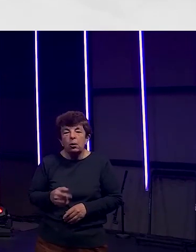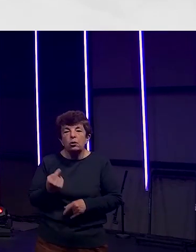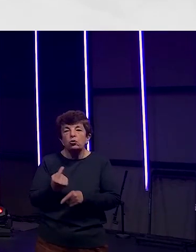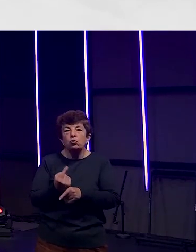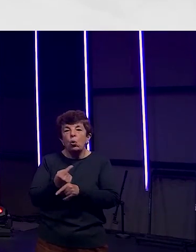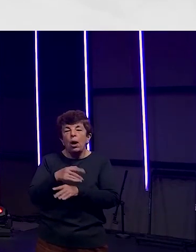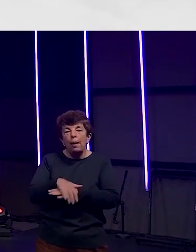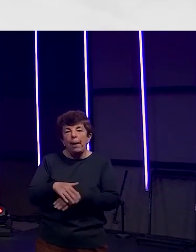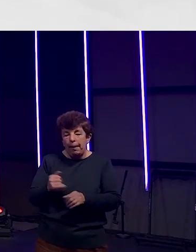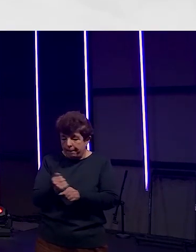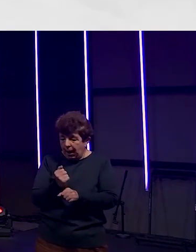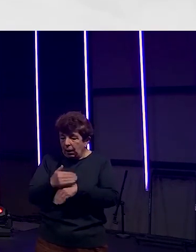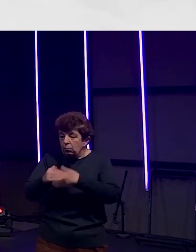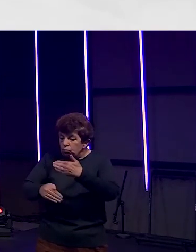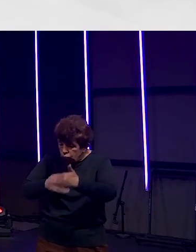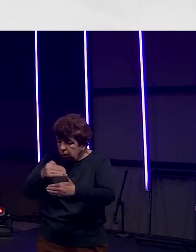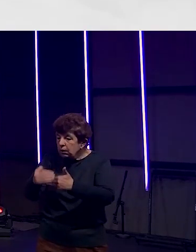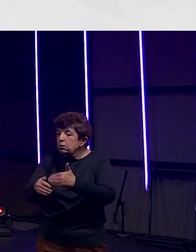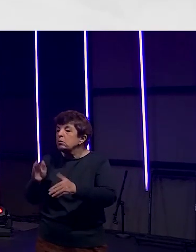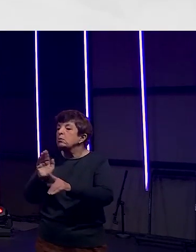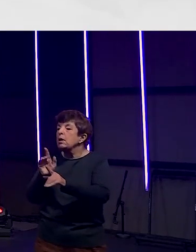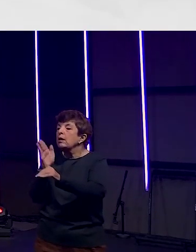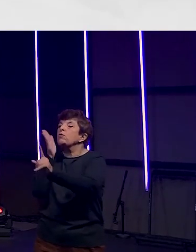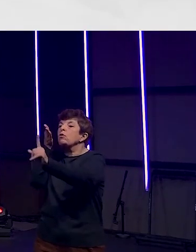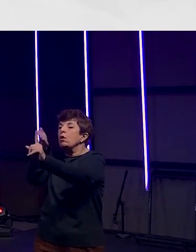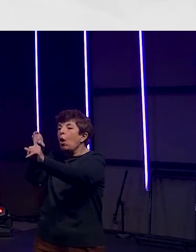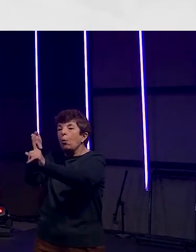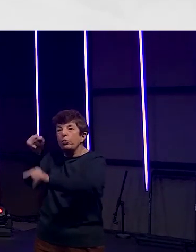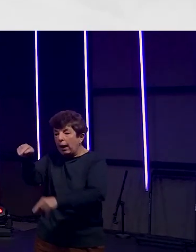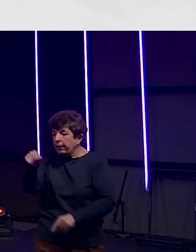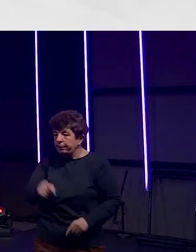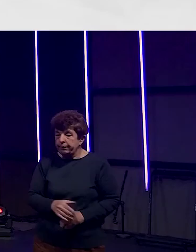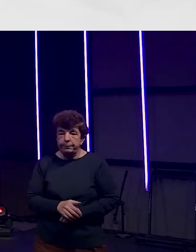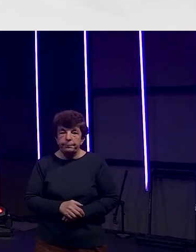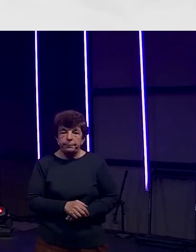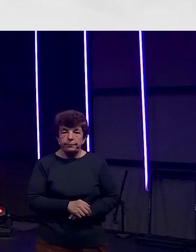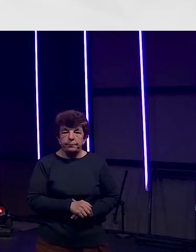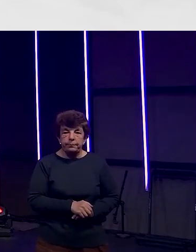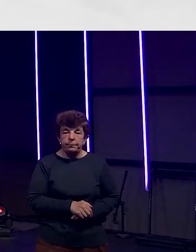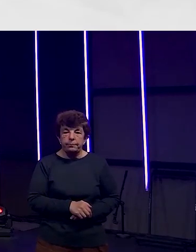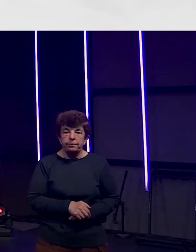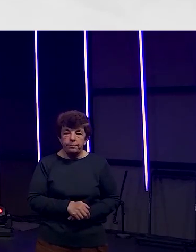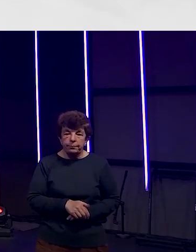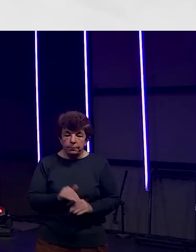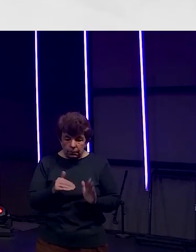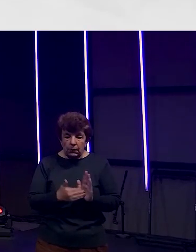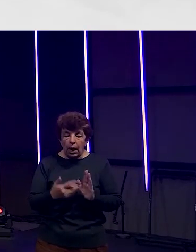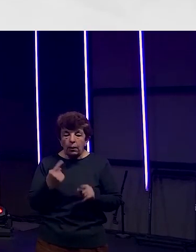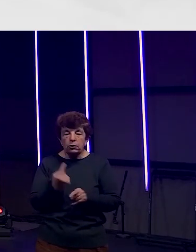making progress towards a goal and here we're talking about progress